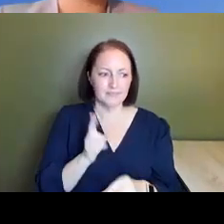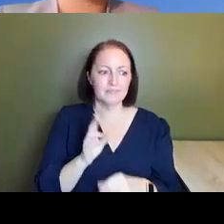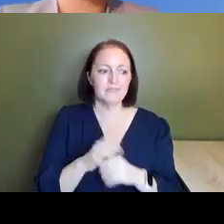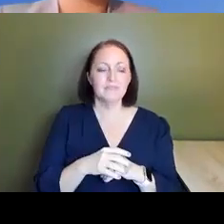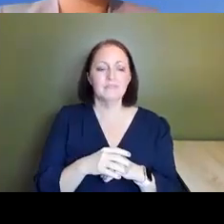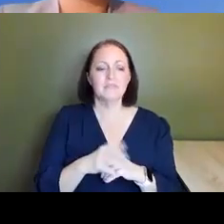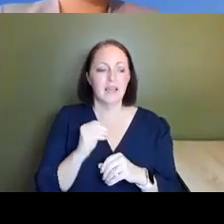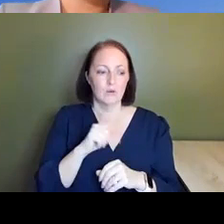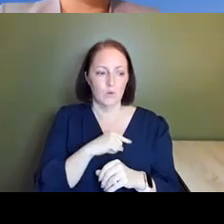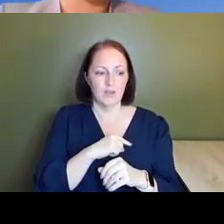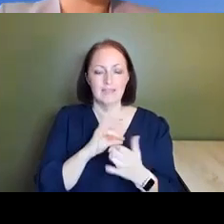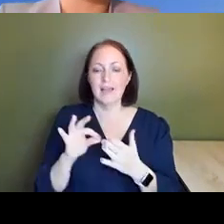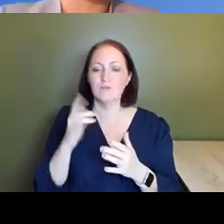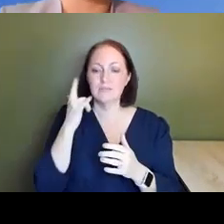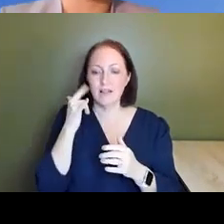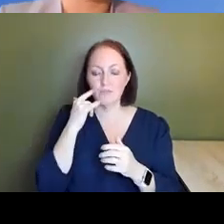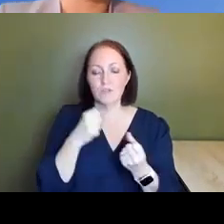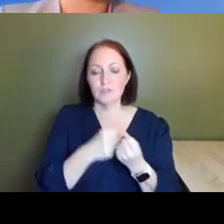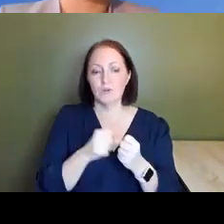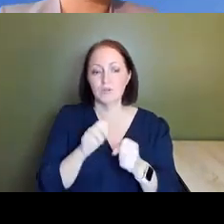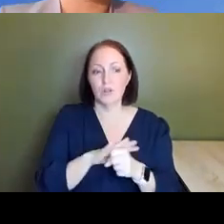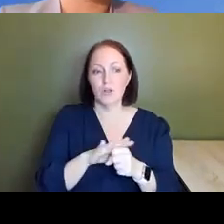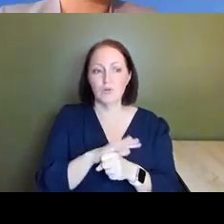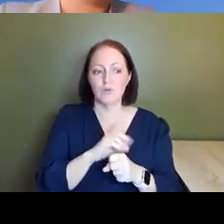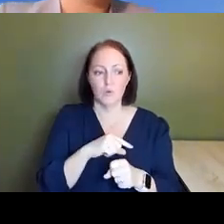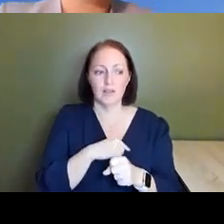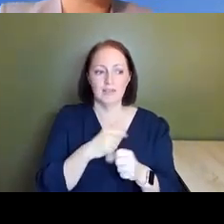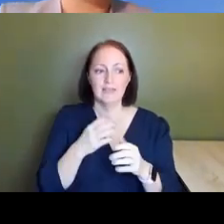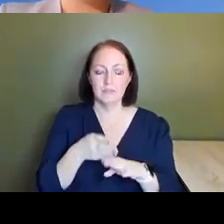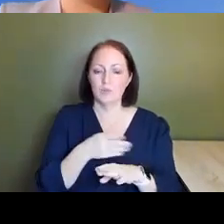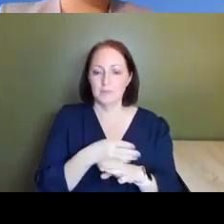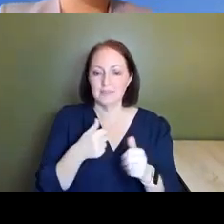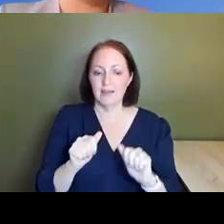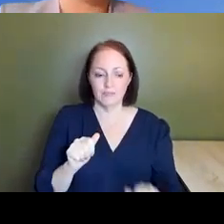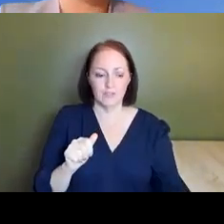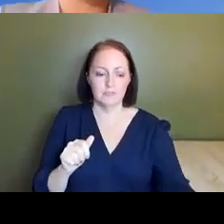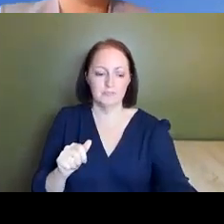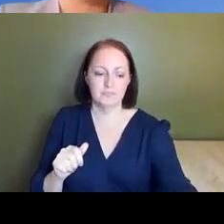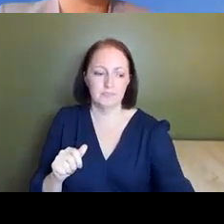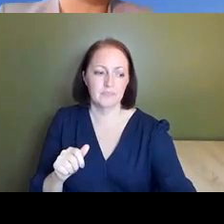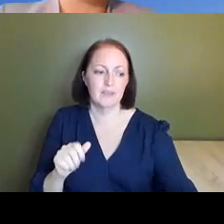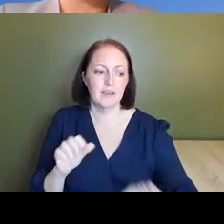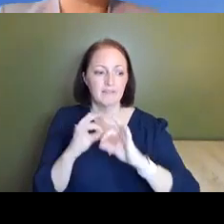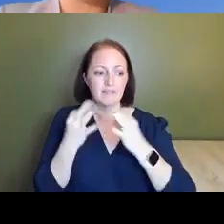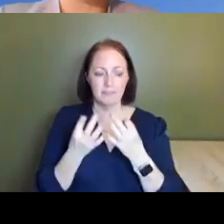which supports local quality improvement efforts. Family Empowerment Centers which are parent